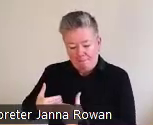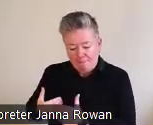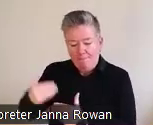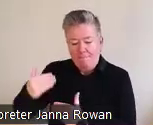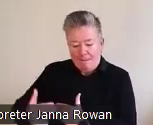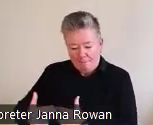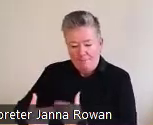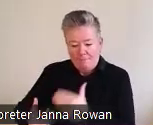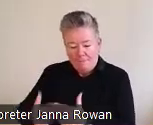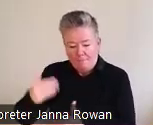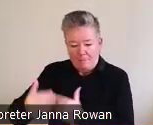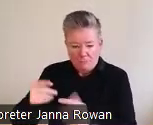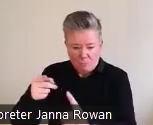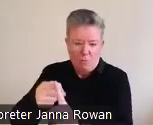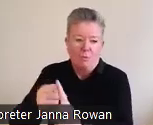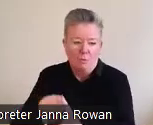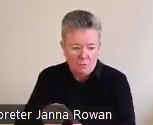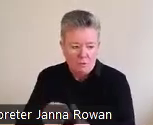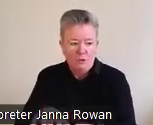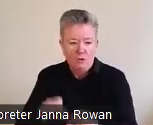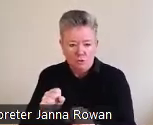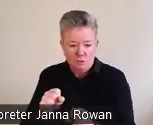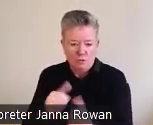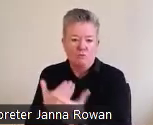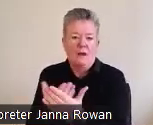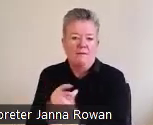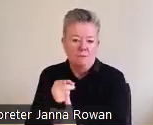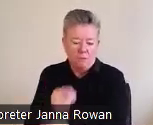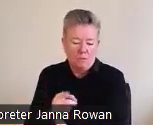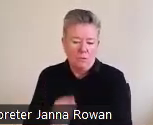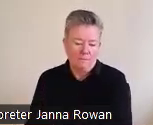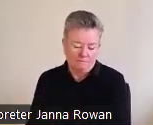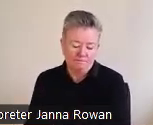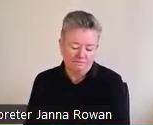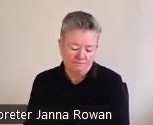that we will need to take, the student will need to take, in order to achieve the annual goal.